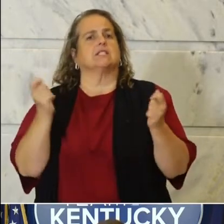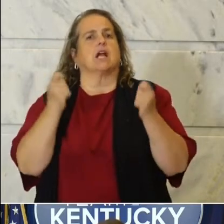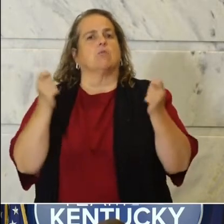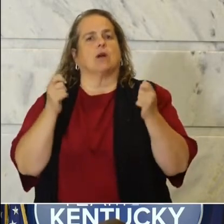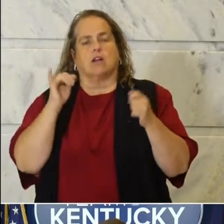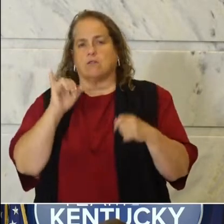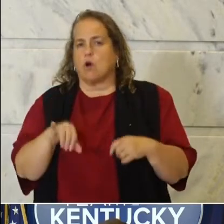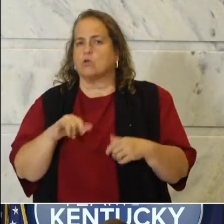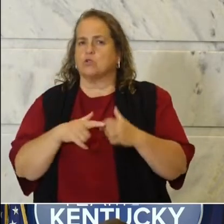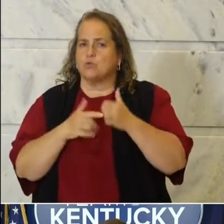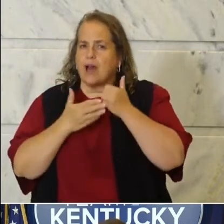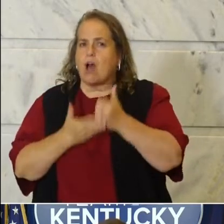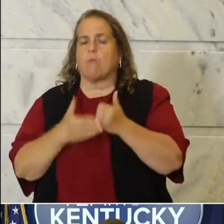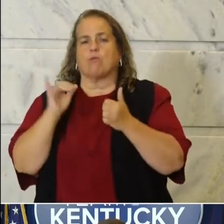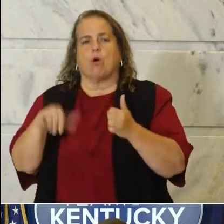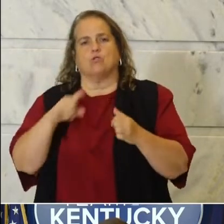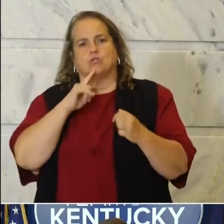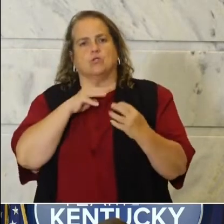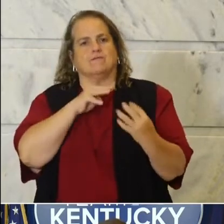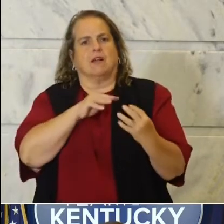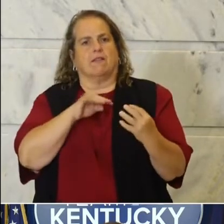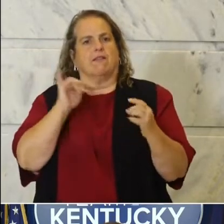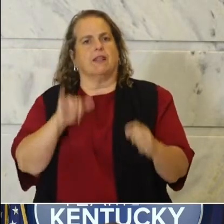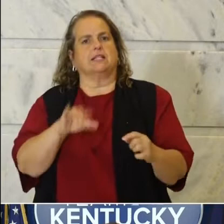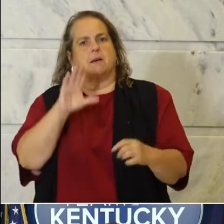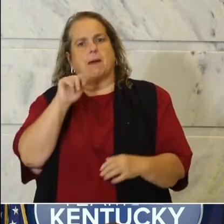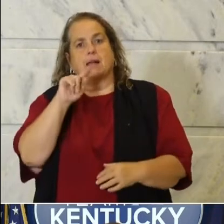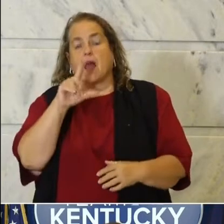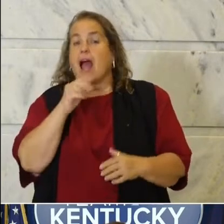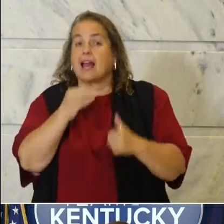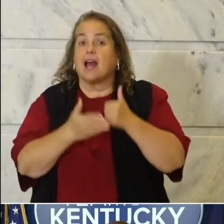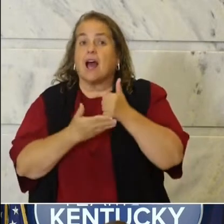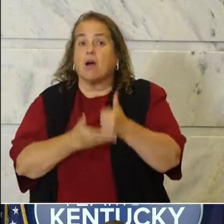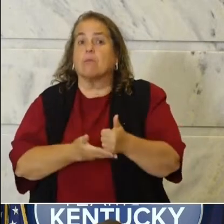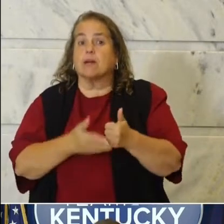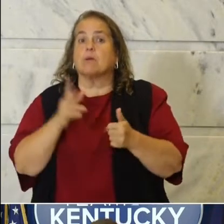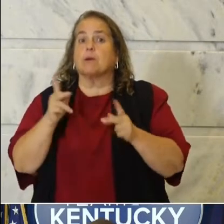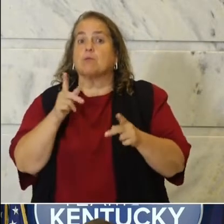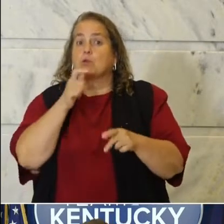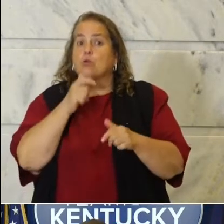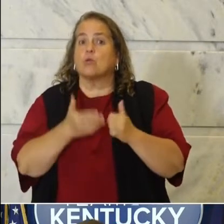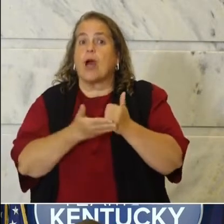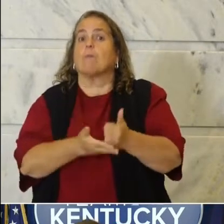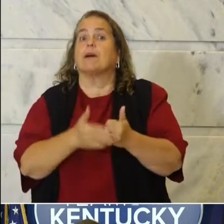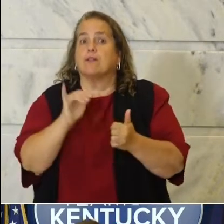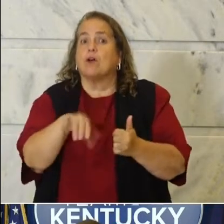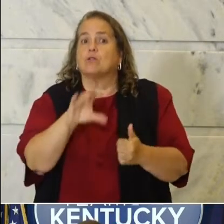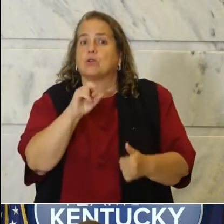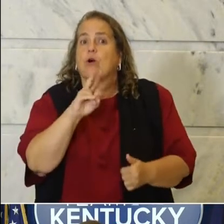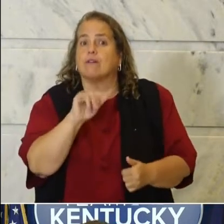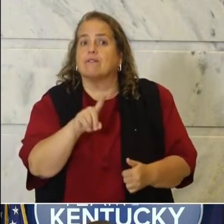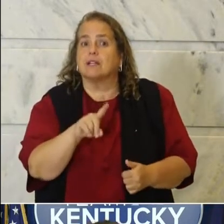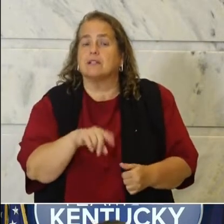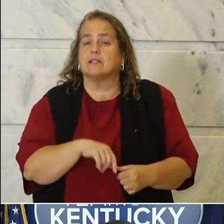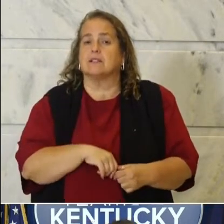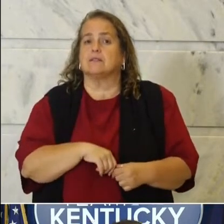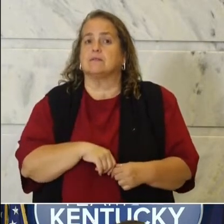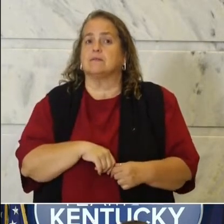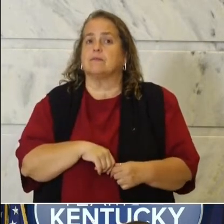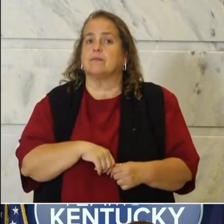fighting this battle and those that are helping them. And just if you unpack what happened here? You've got